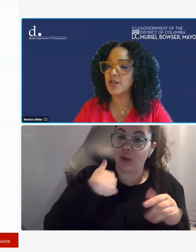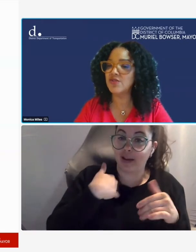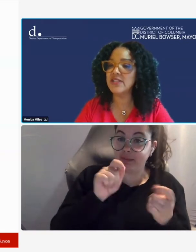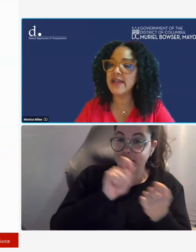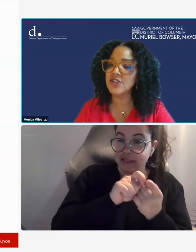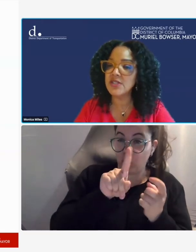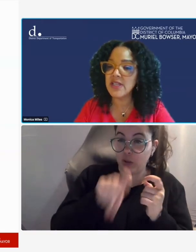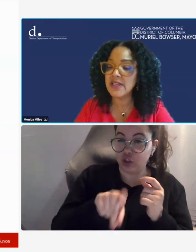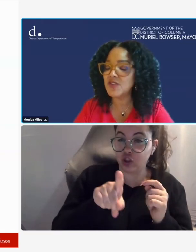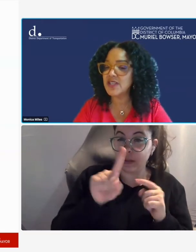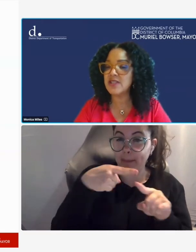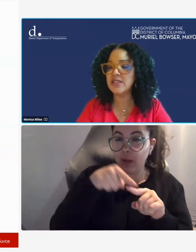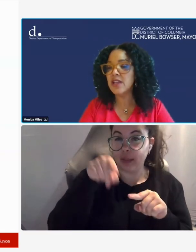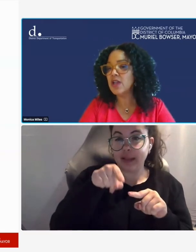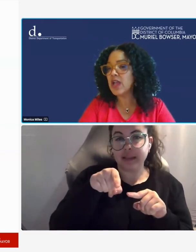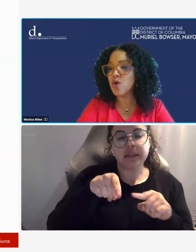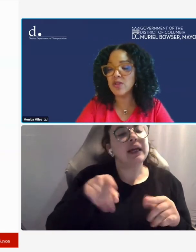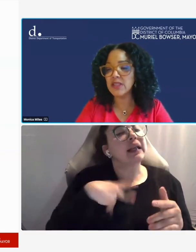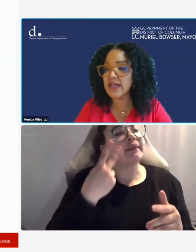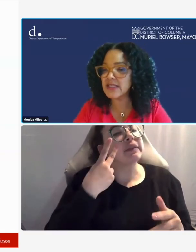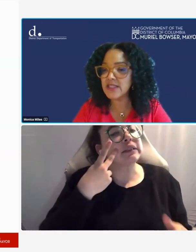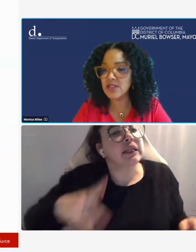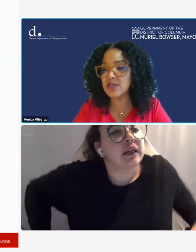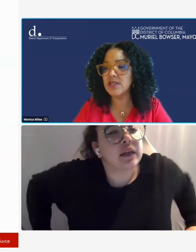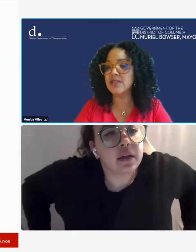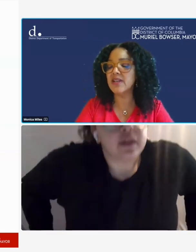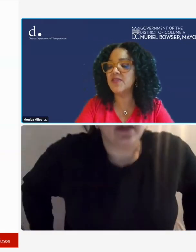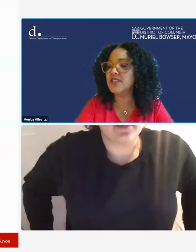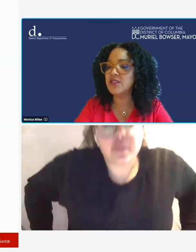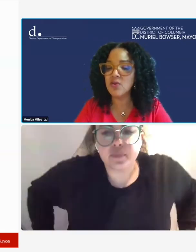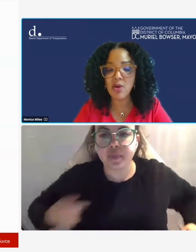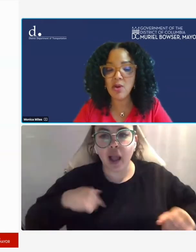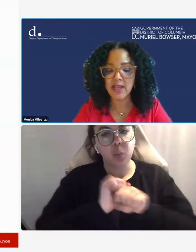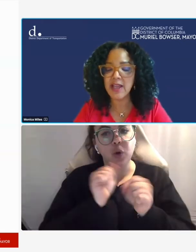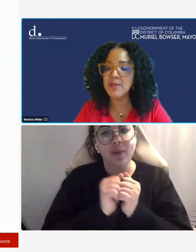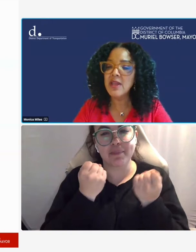transactions and i've seen this i work with a lot of dots and i've seen this all the time